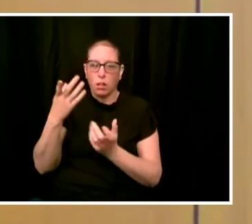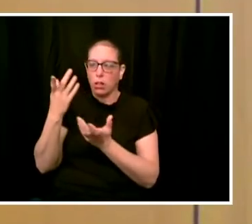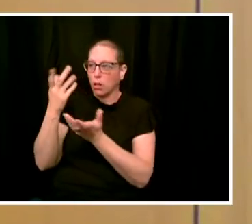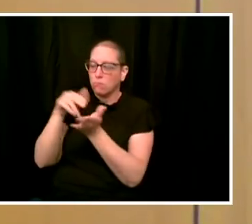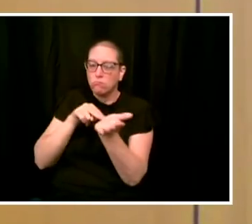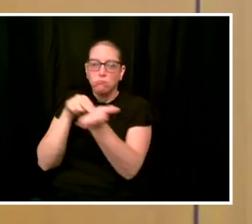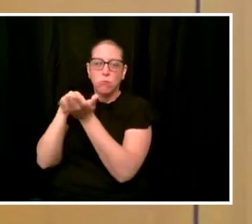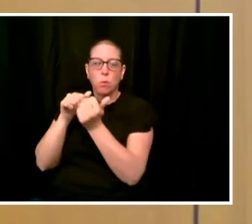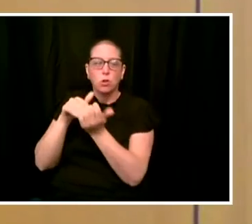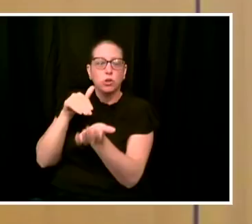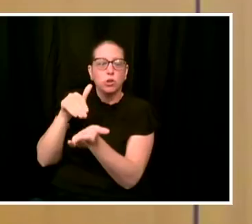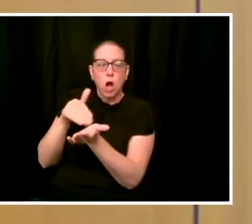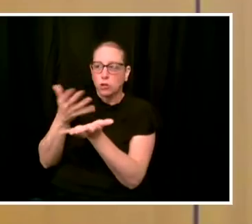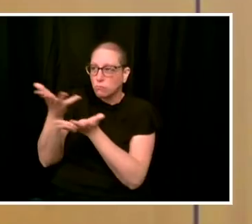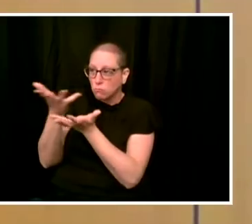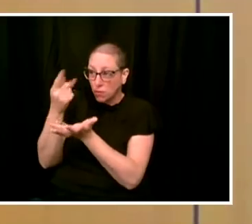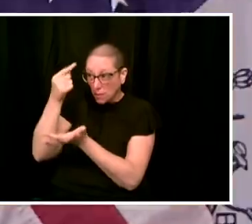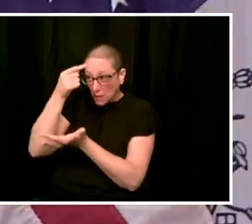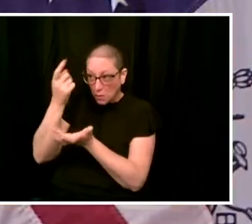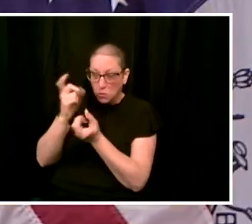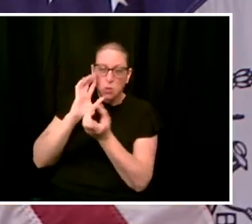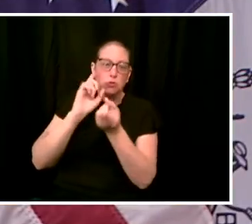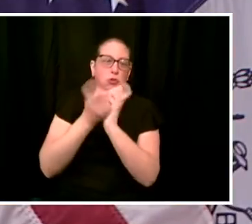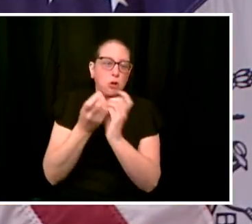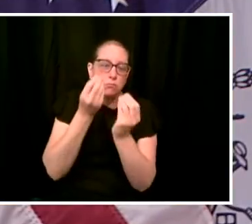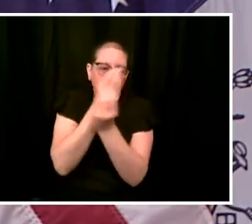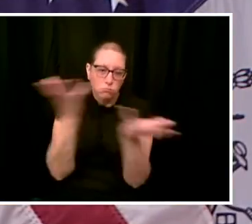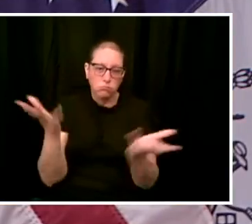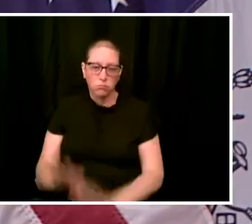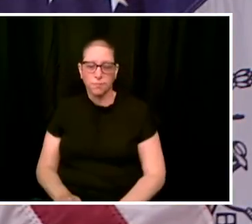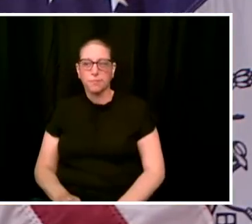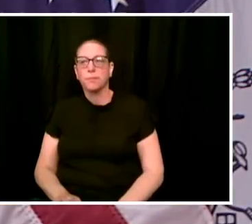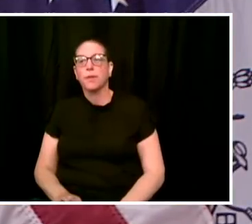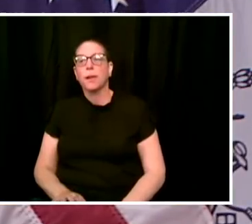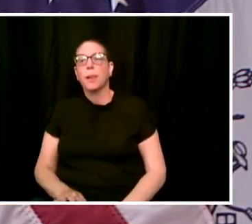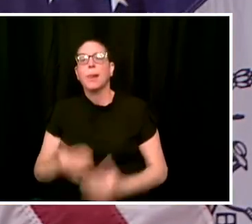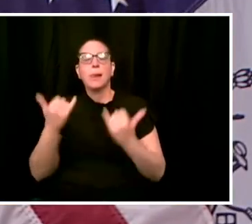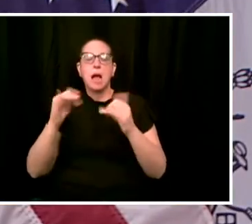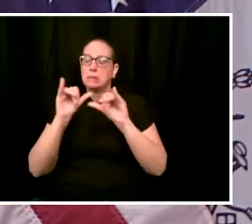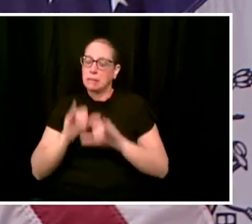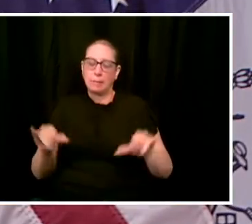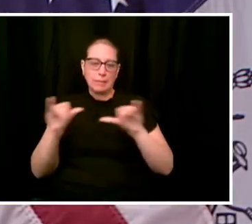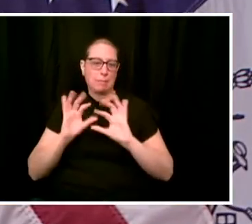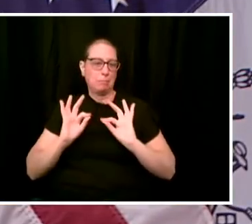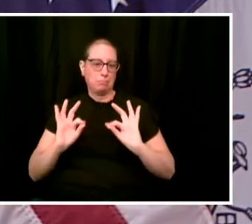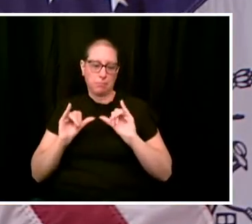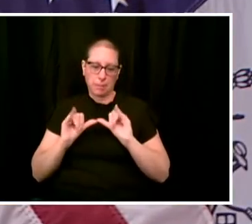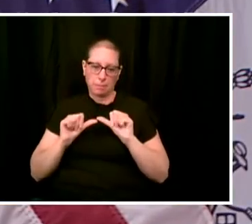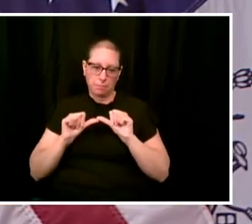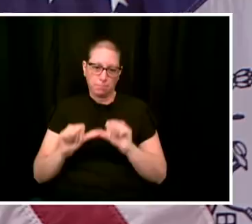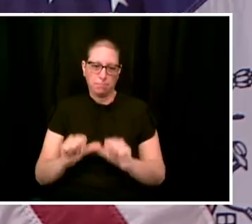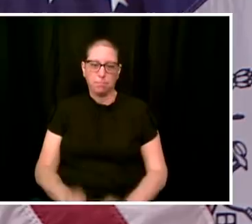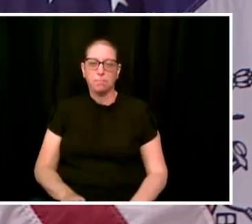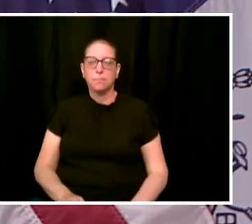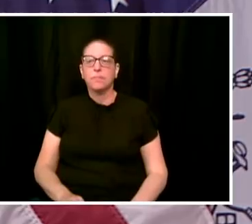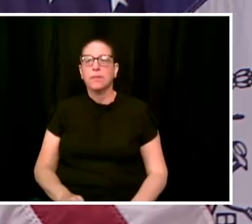COVERSIN,GS REMAINING INDOORS AS MUCH AS POSSIBLE AND NOT DELAYING CARE.